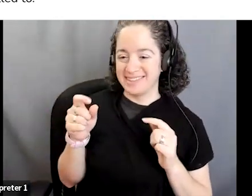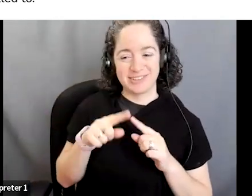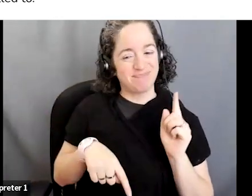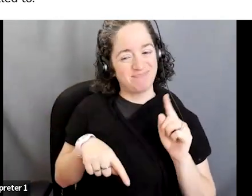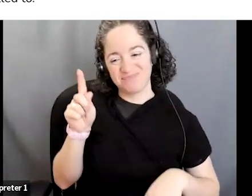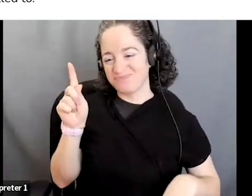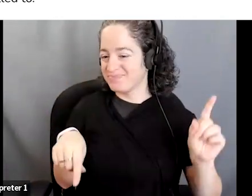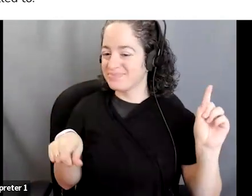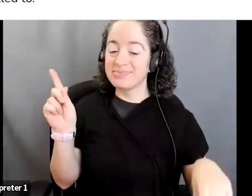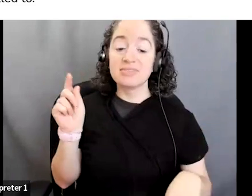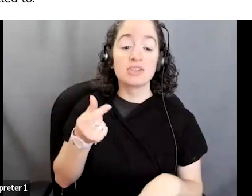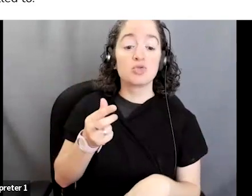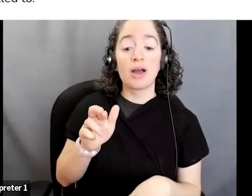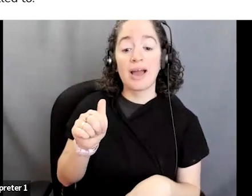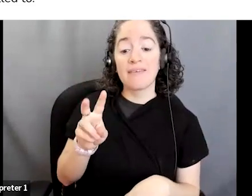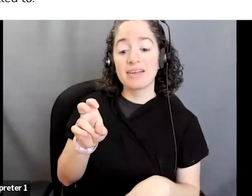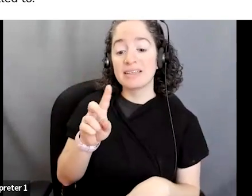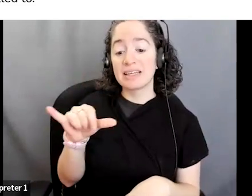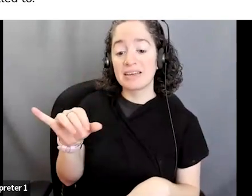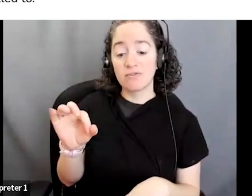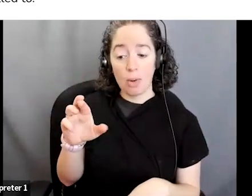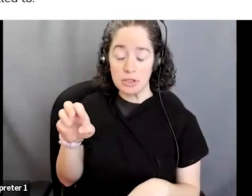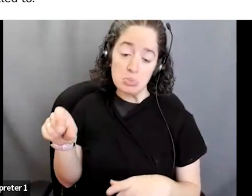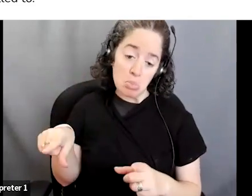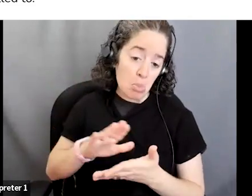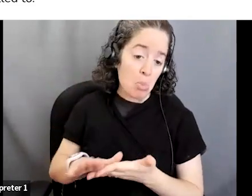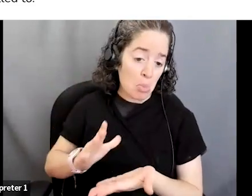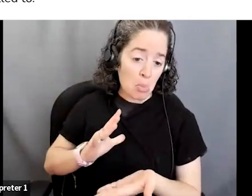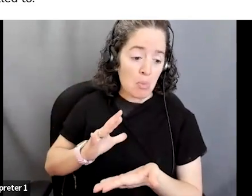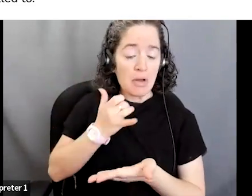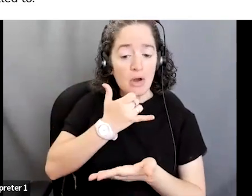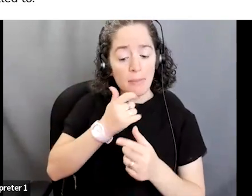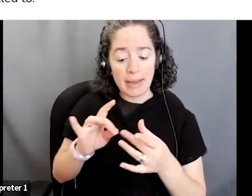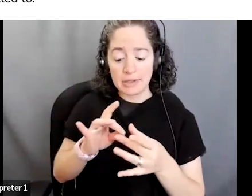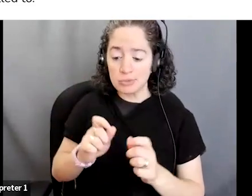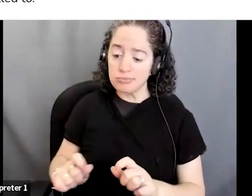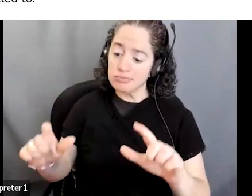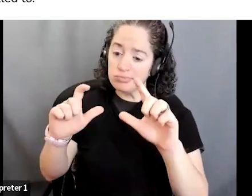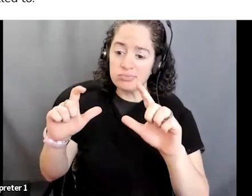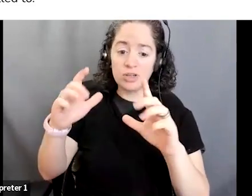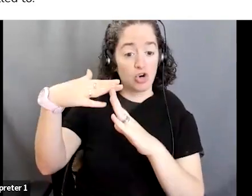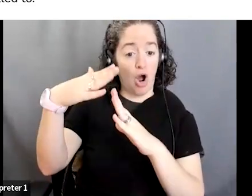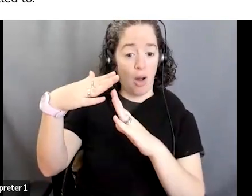Gravity Forms did a nice job with the error message at the very top and they scrolled to this on the error.